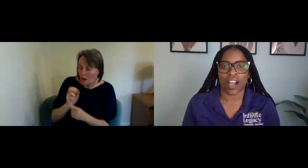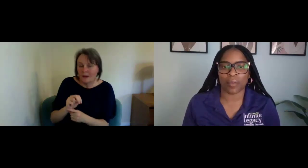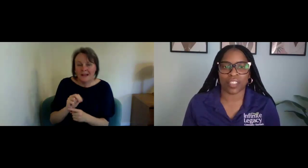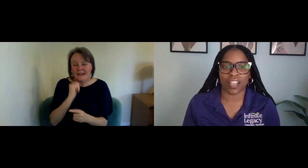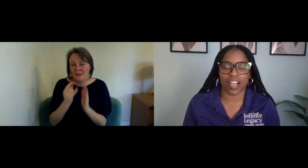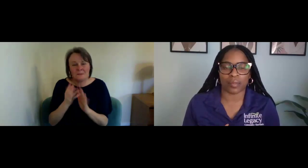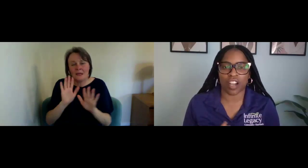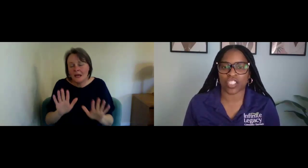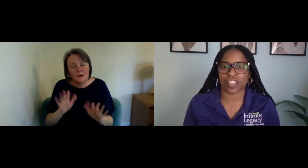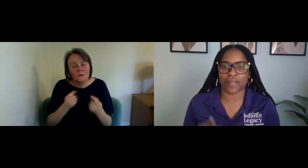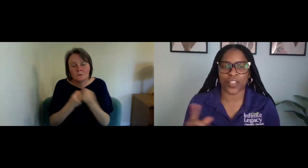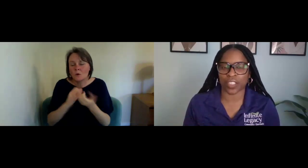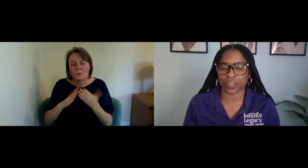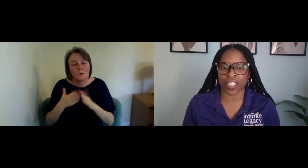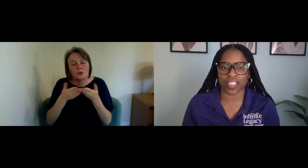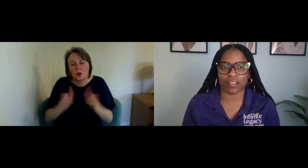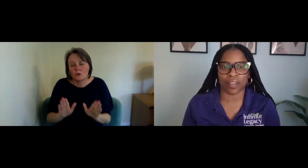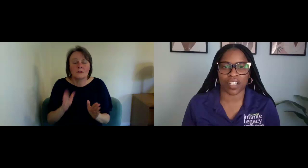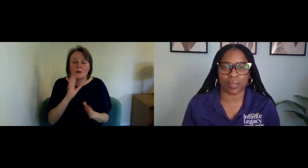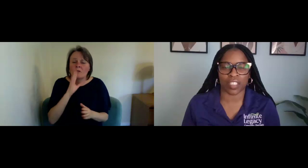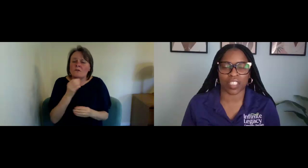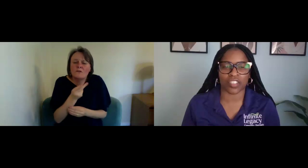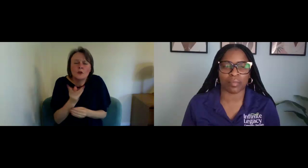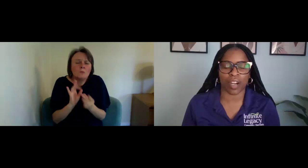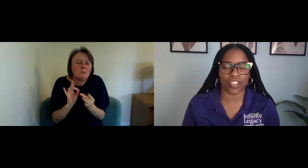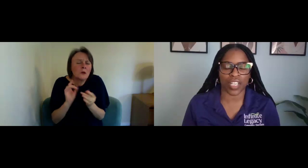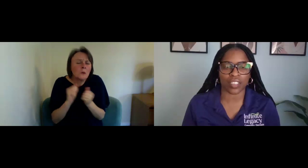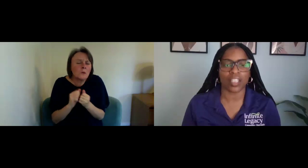So I would talk just a few little things we've done with the Decision Project.